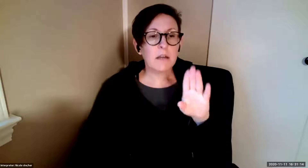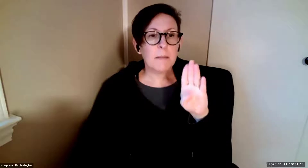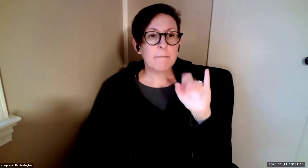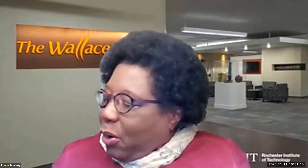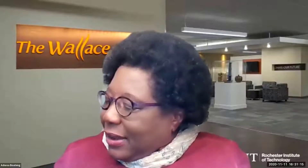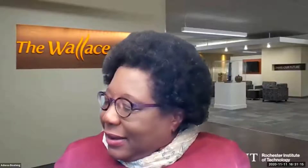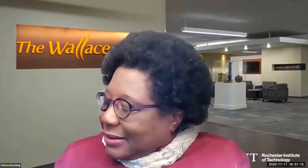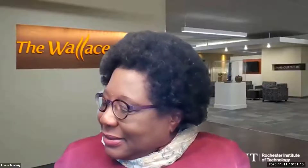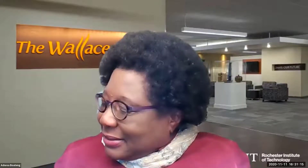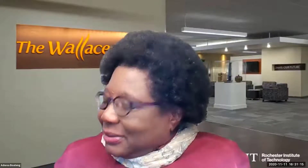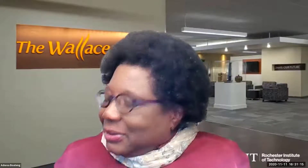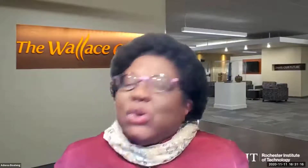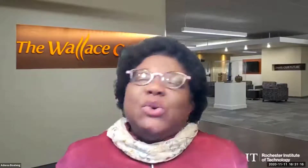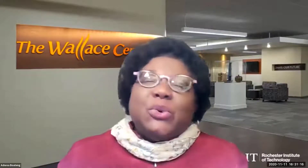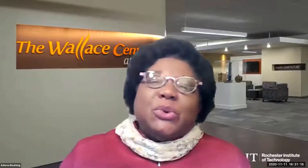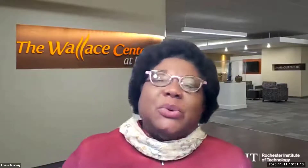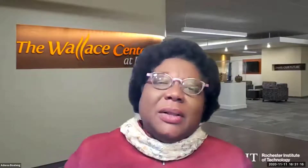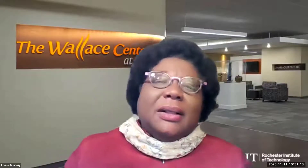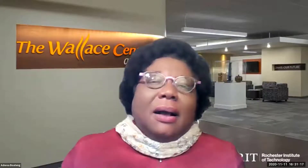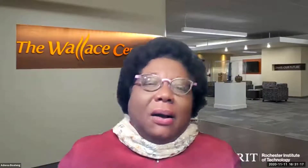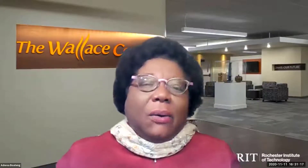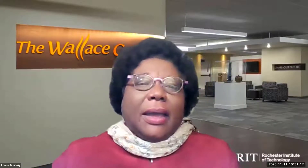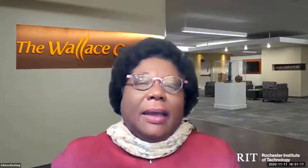Nicole she/her: Oh yeah. Whoo. Okay.